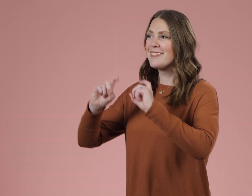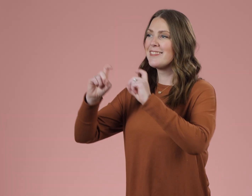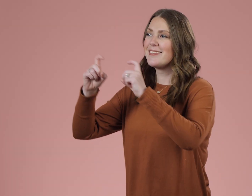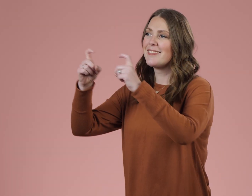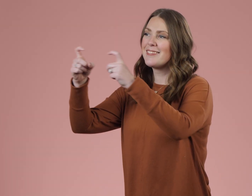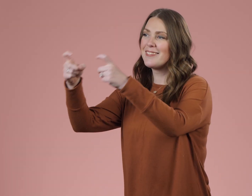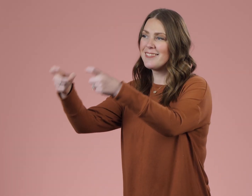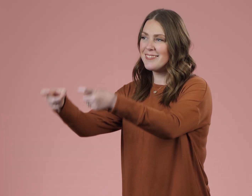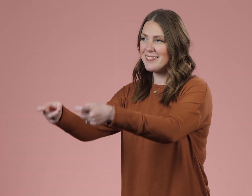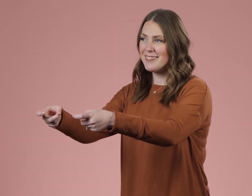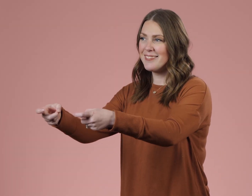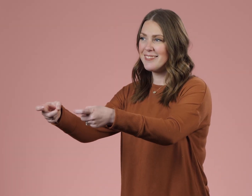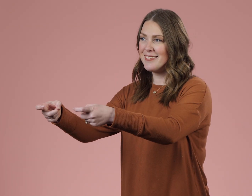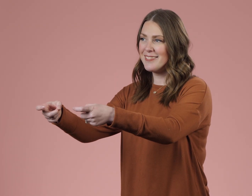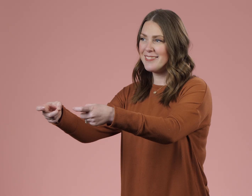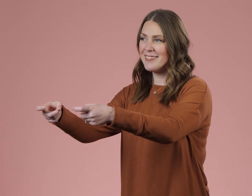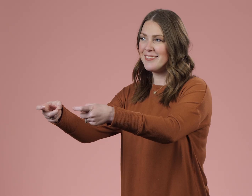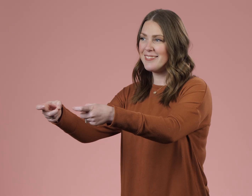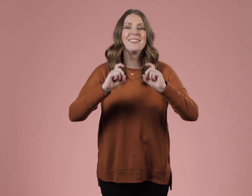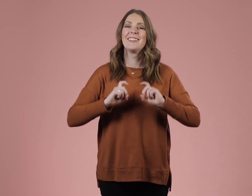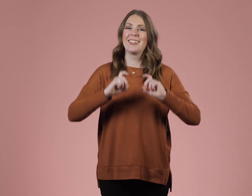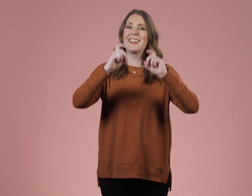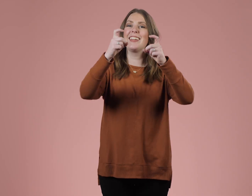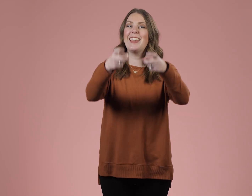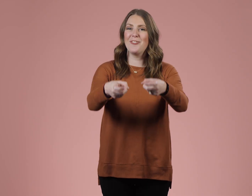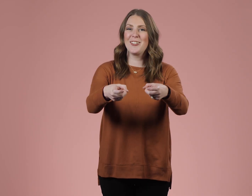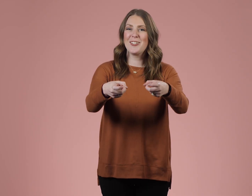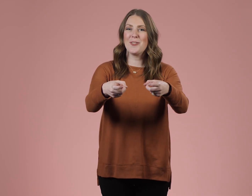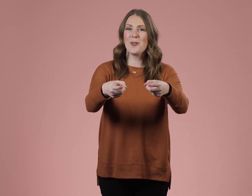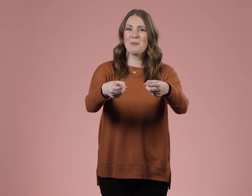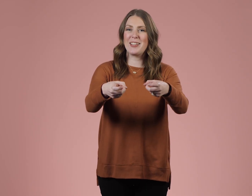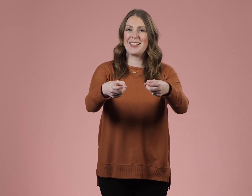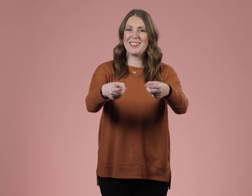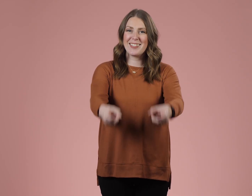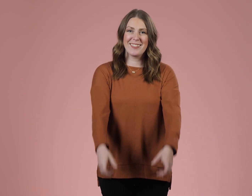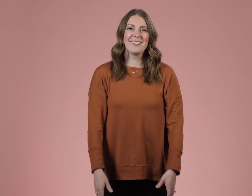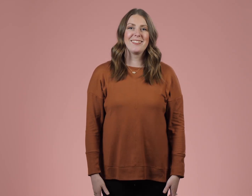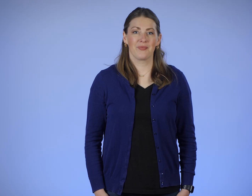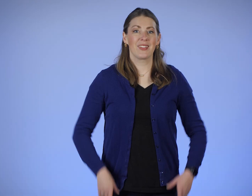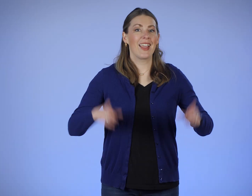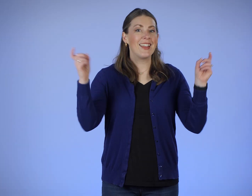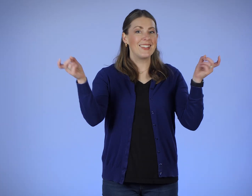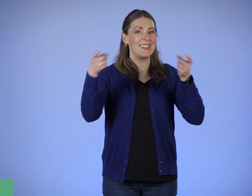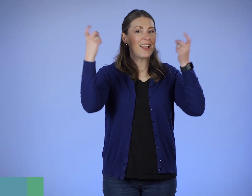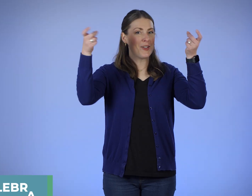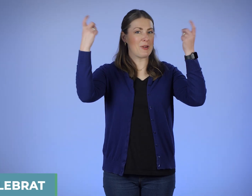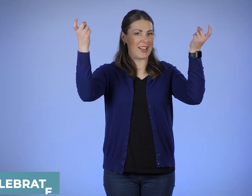gifting somebody the present 'gift or present.' 'Celebrate,